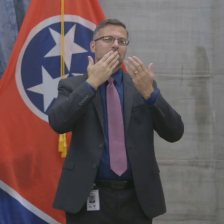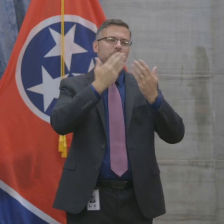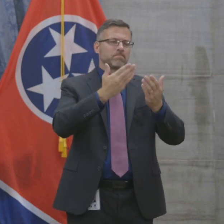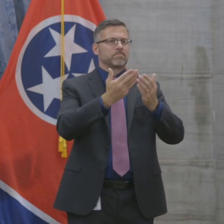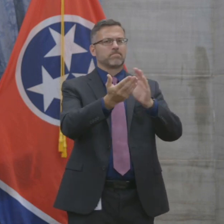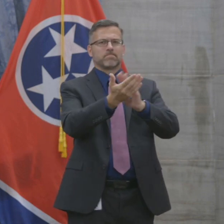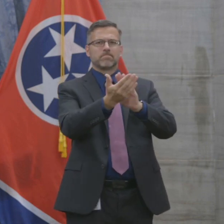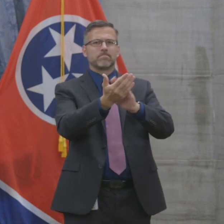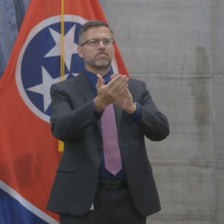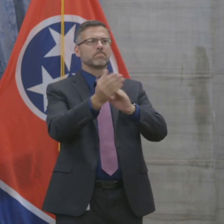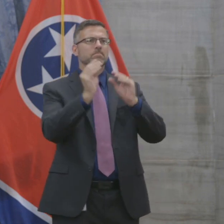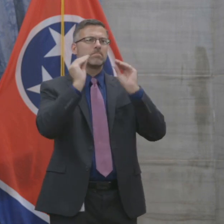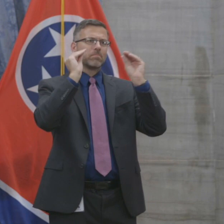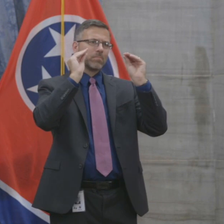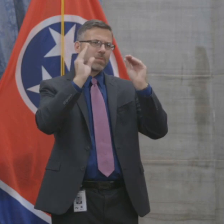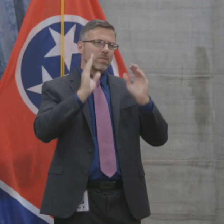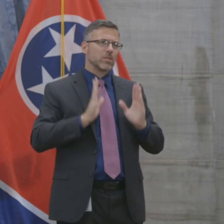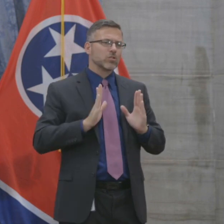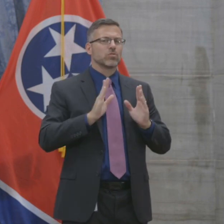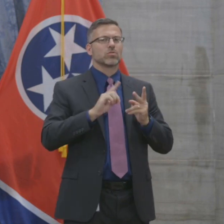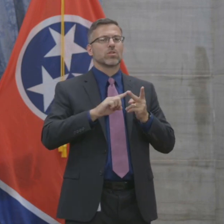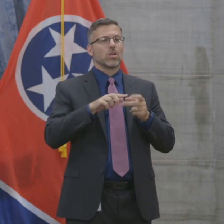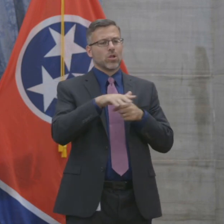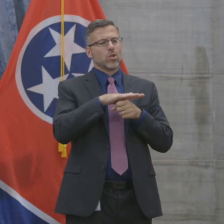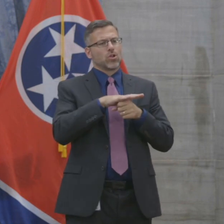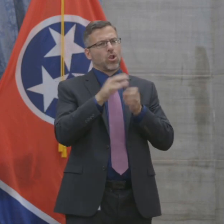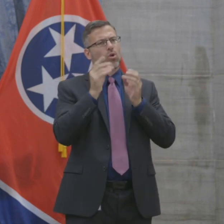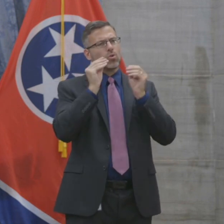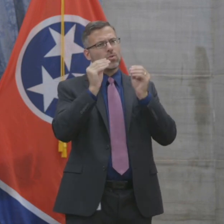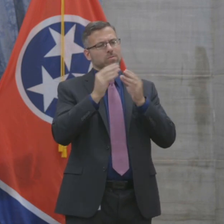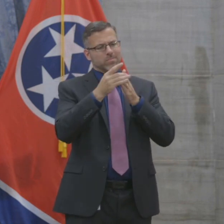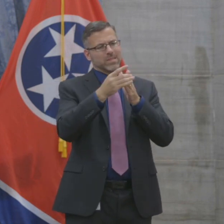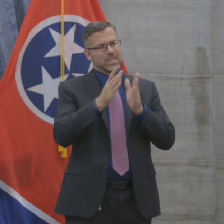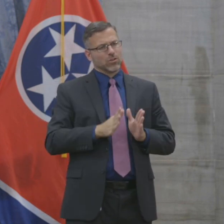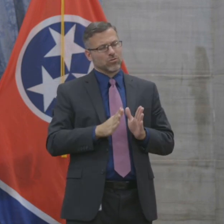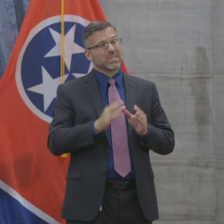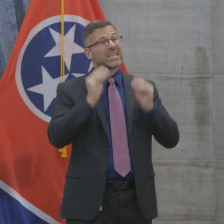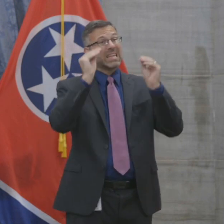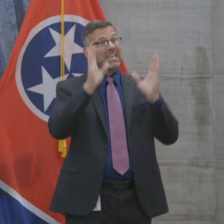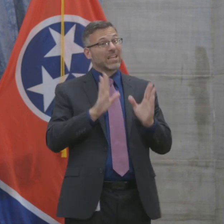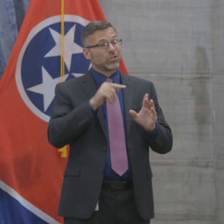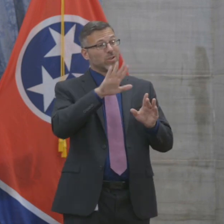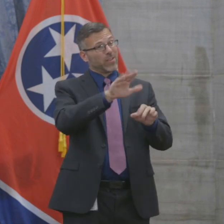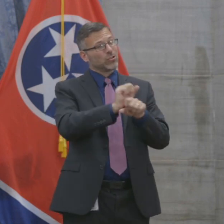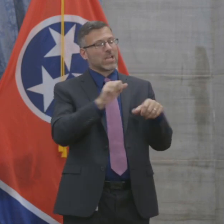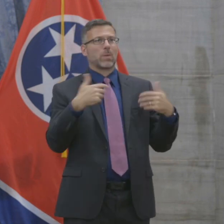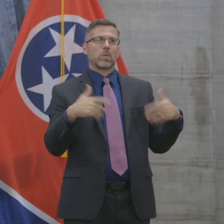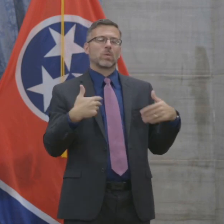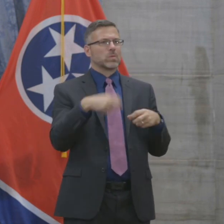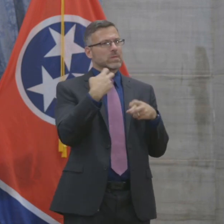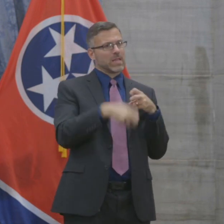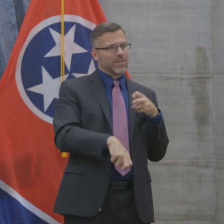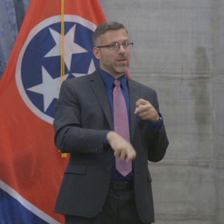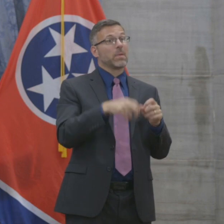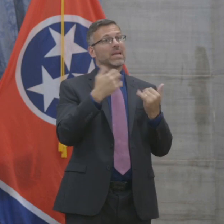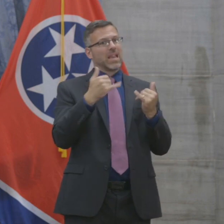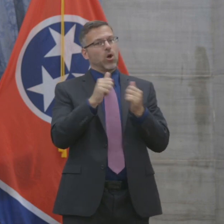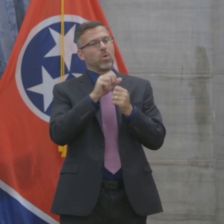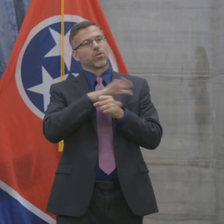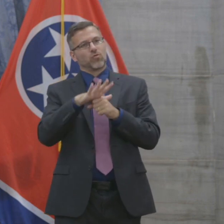economic recovery continues and employers desperately need employees, the department will begin the process of reinstating